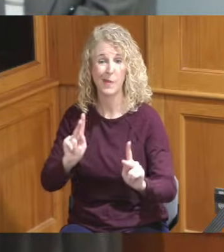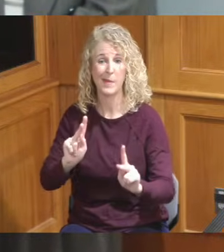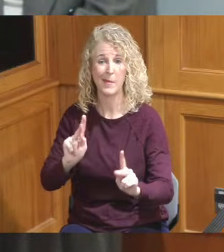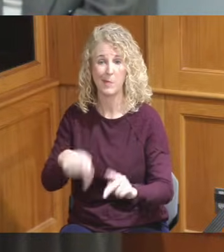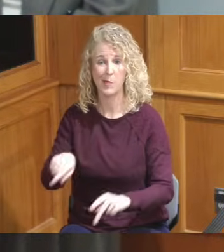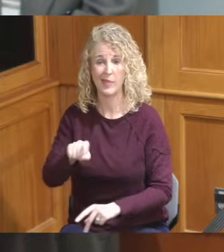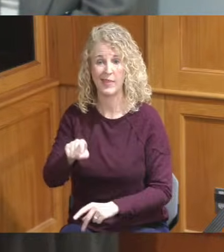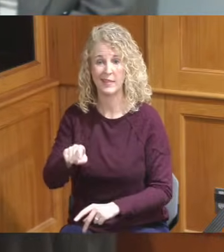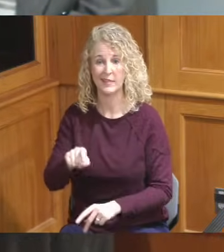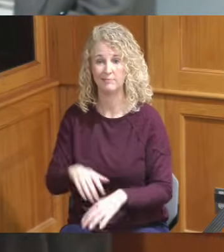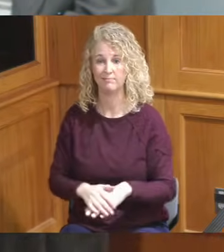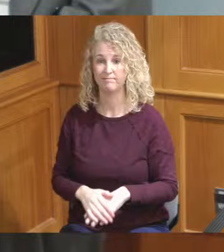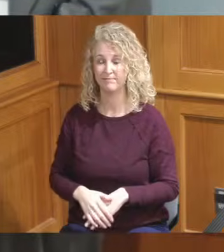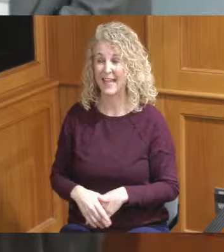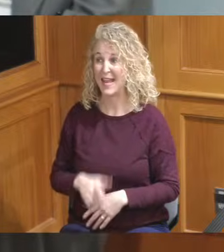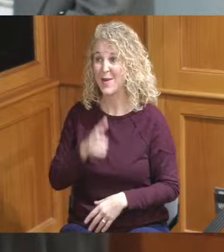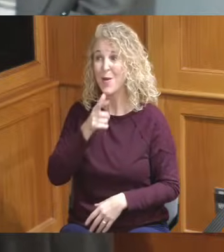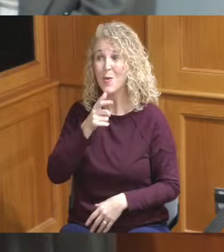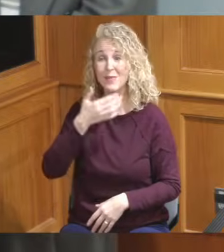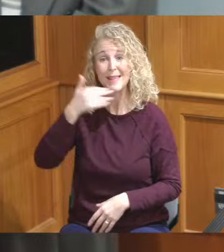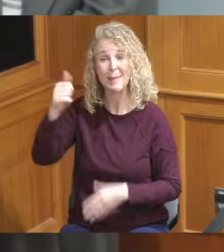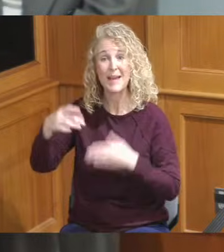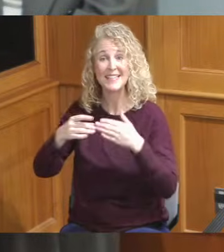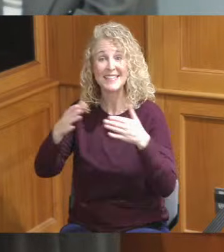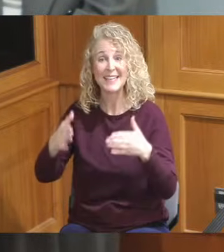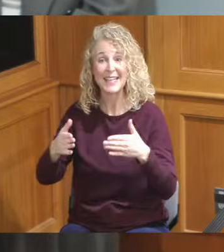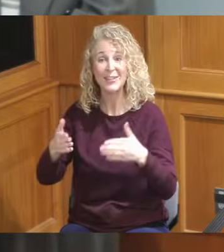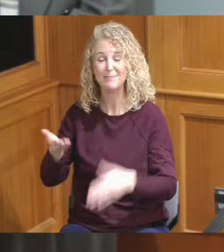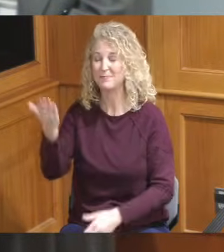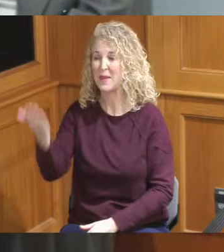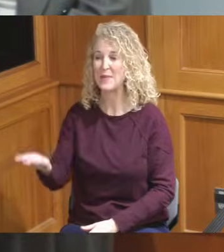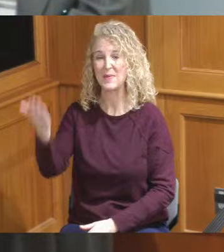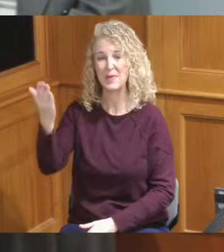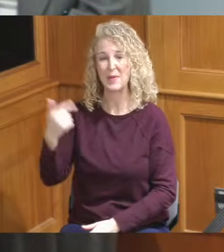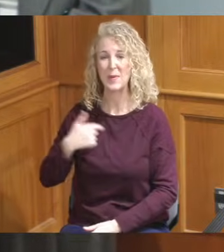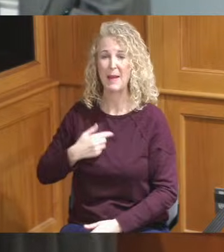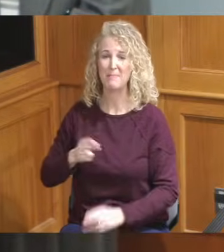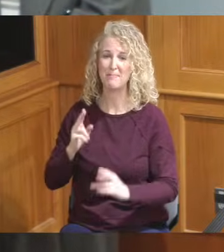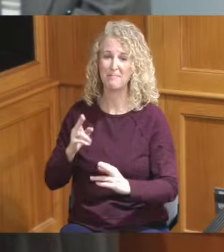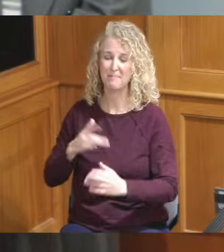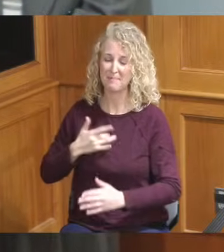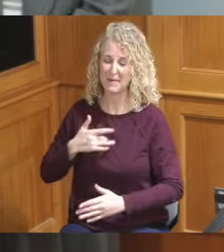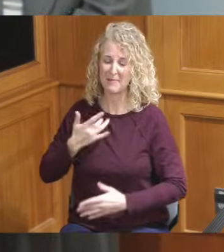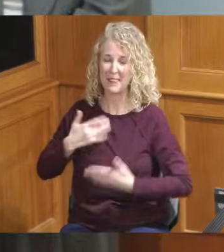no better person to be at the lead than yourself. So a pleasure to honor you today. You like to say